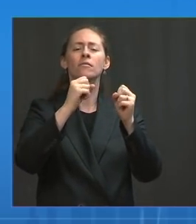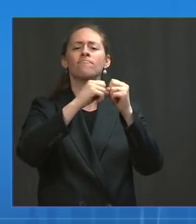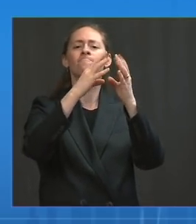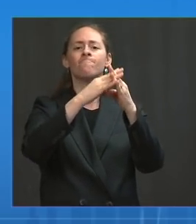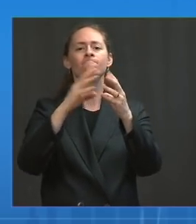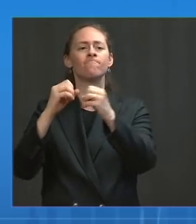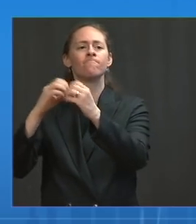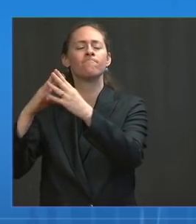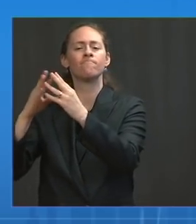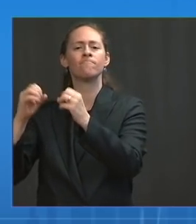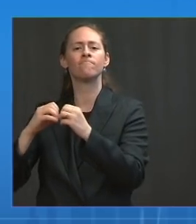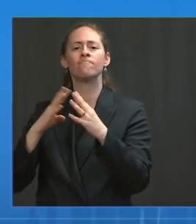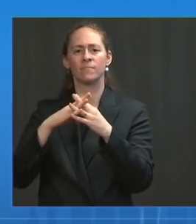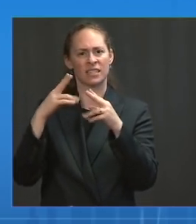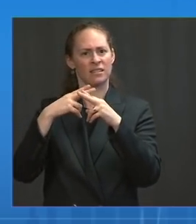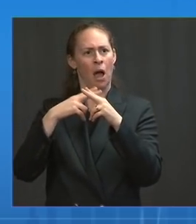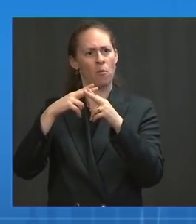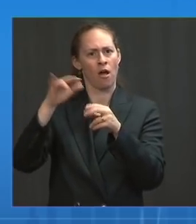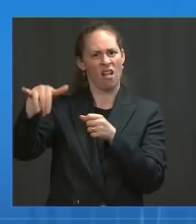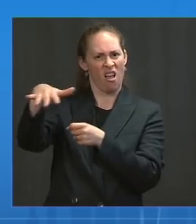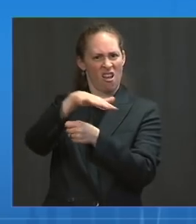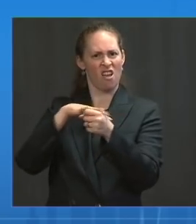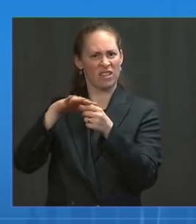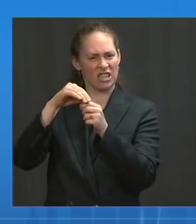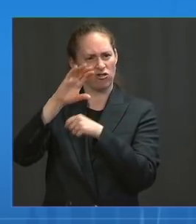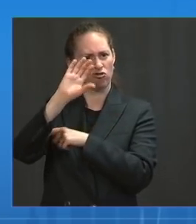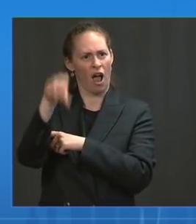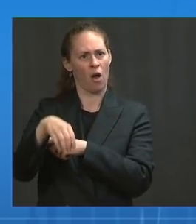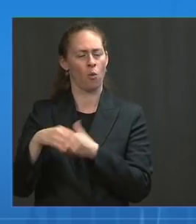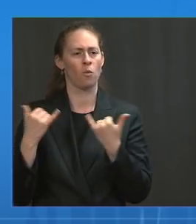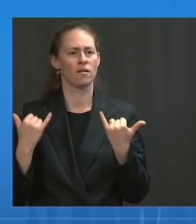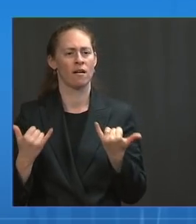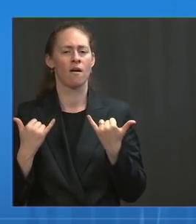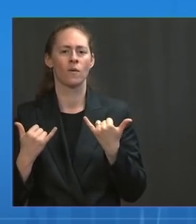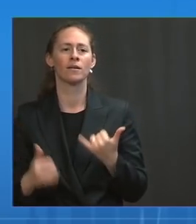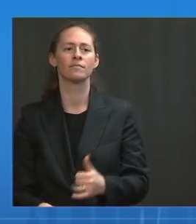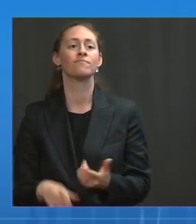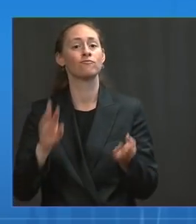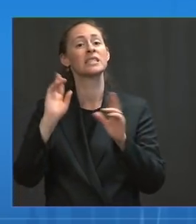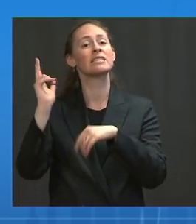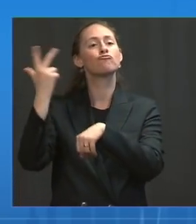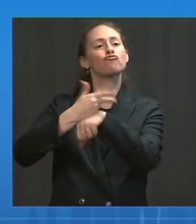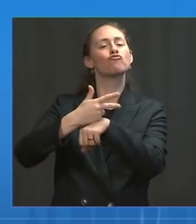The Chicago Transit Authority has a retrofitted buses that will make stops along the L-line stations